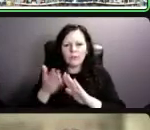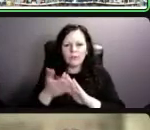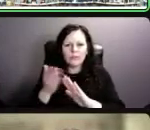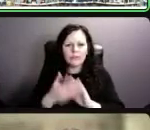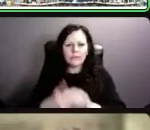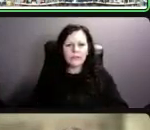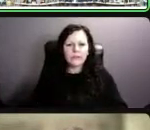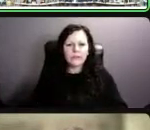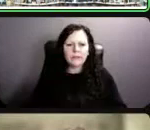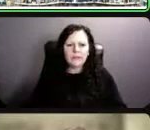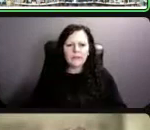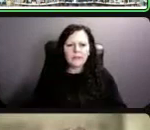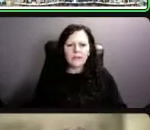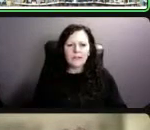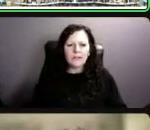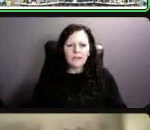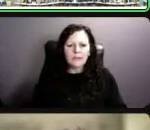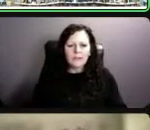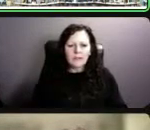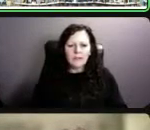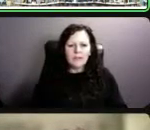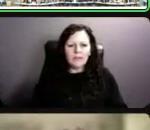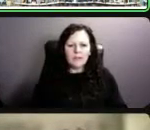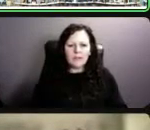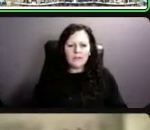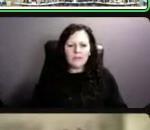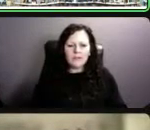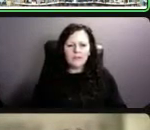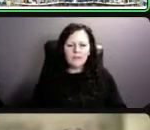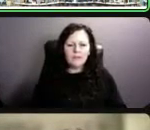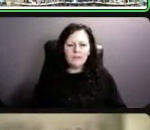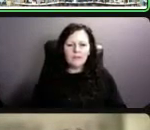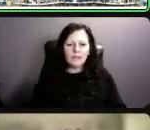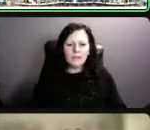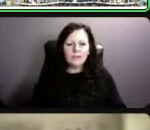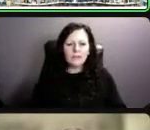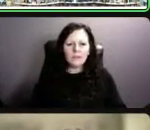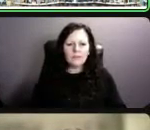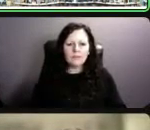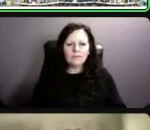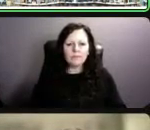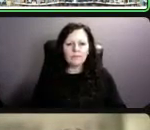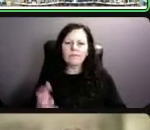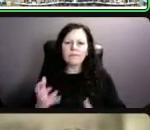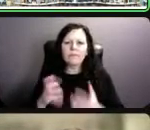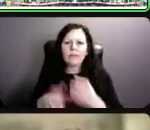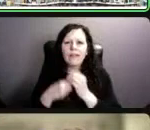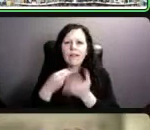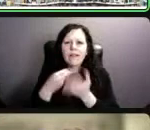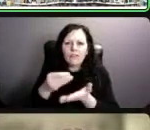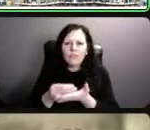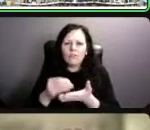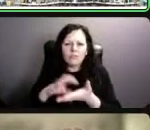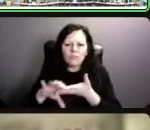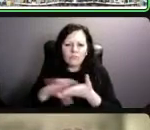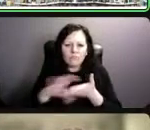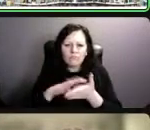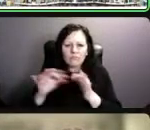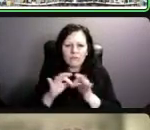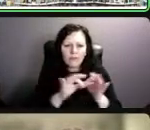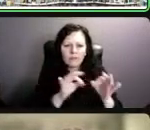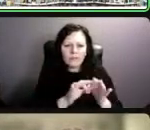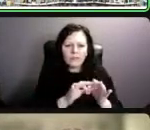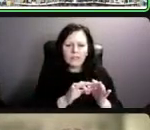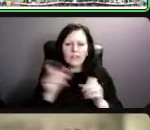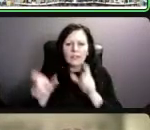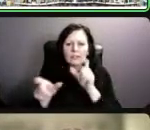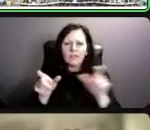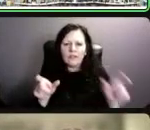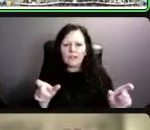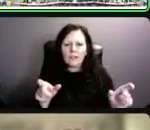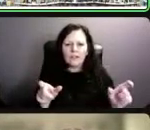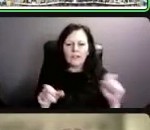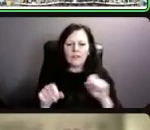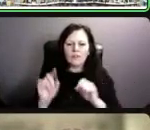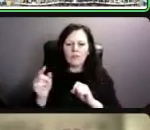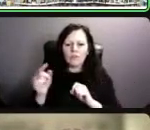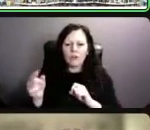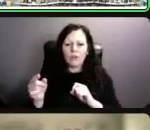APPROVAL WANT TO SEE OPERATION